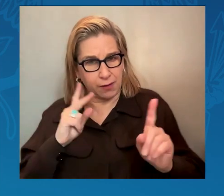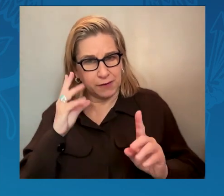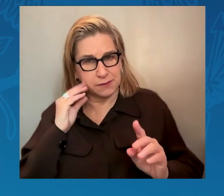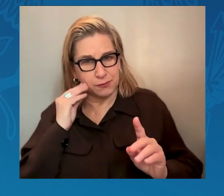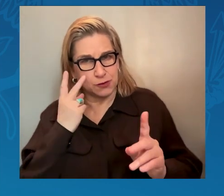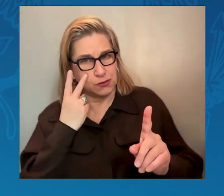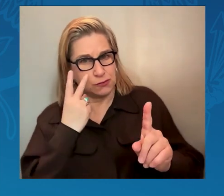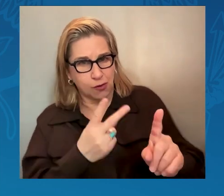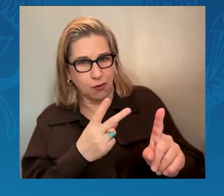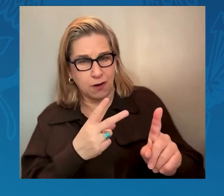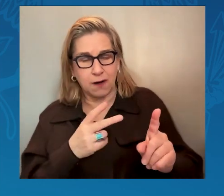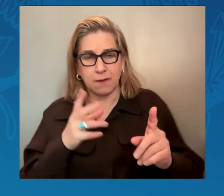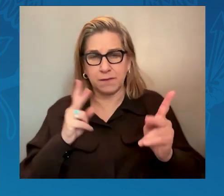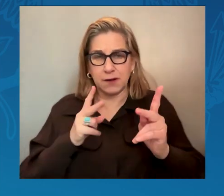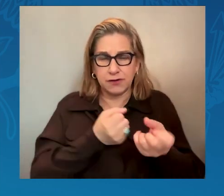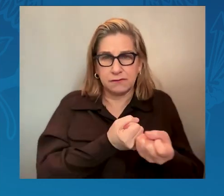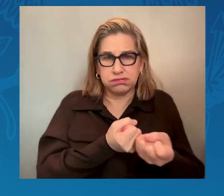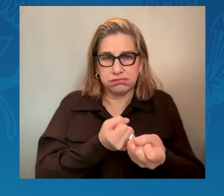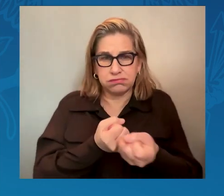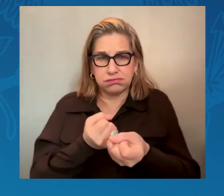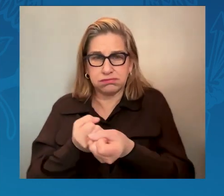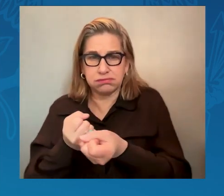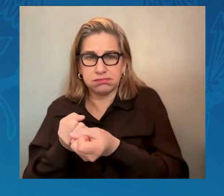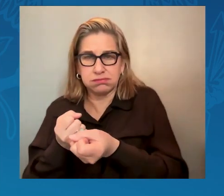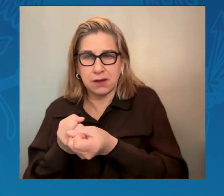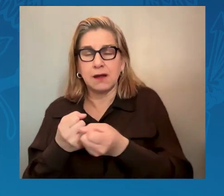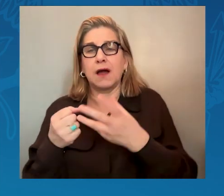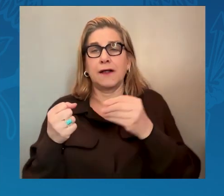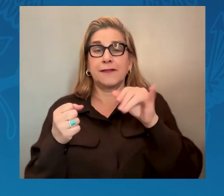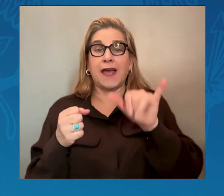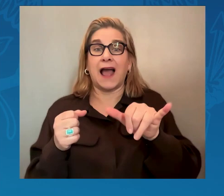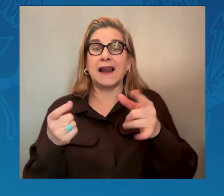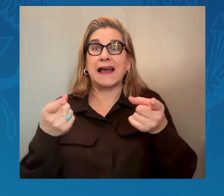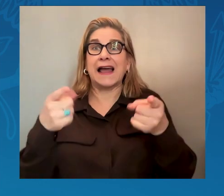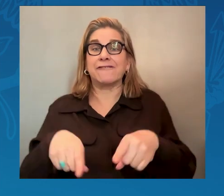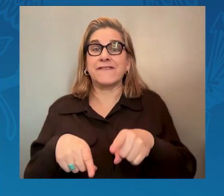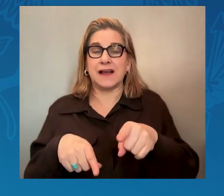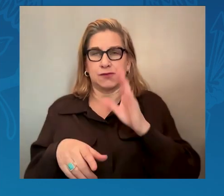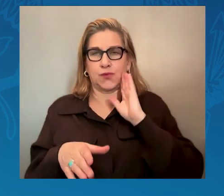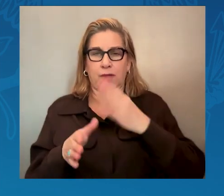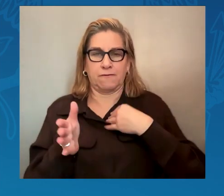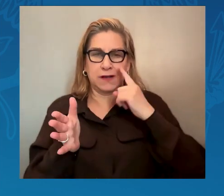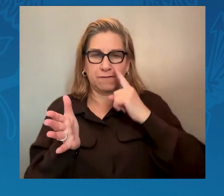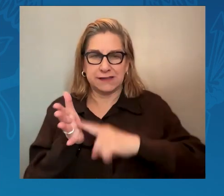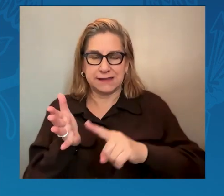and consequences for what happened yesterday. There's no question it was tragic,